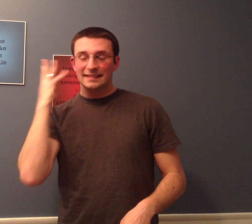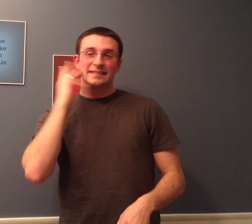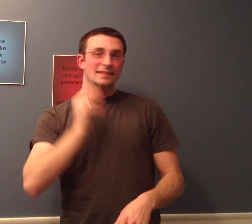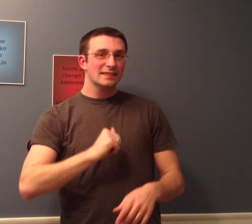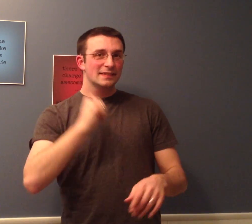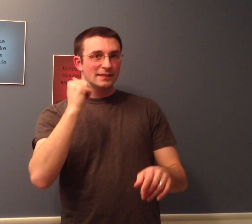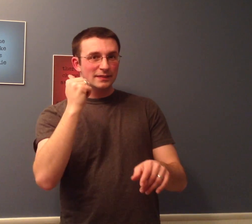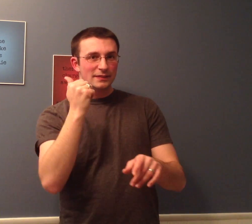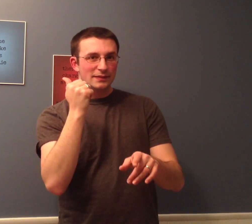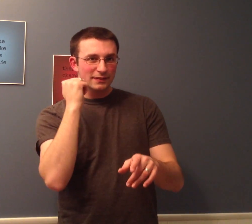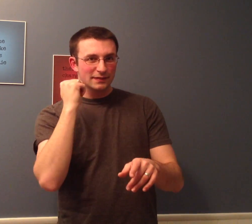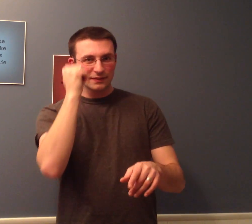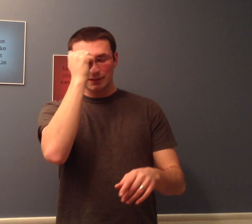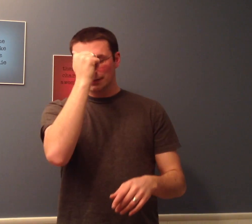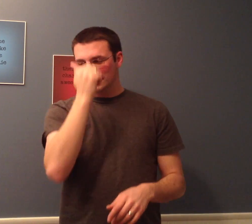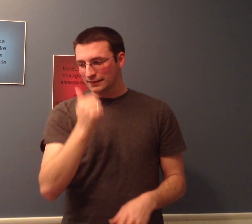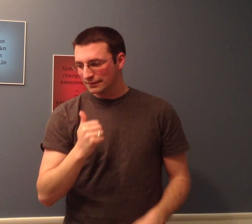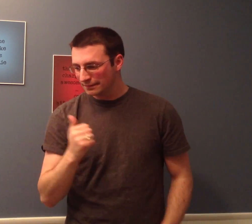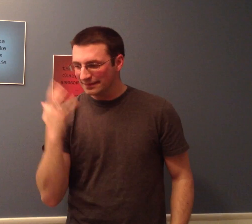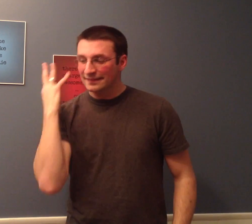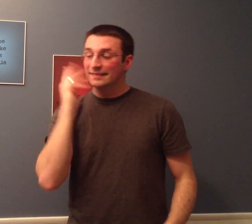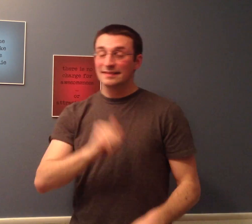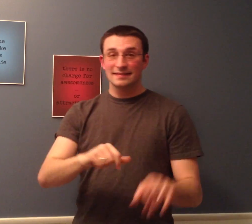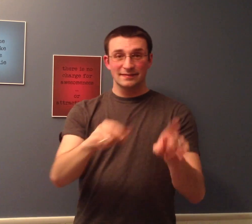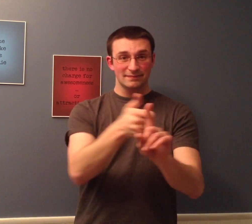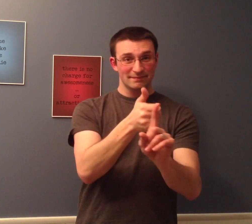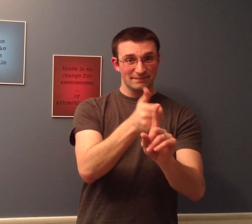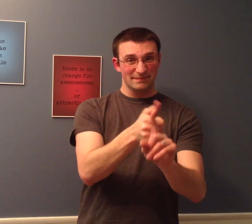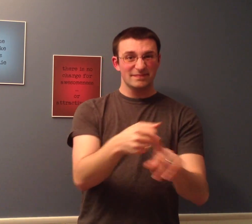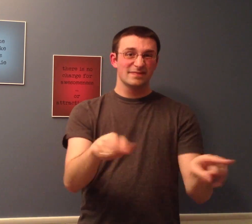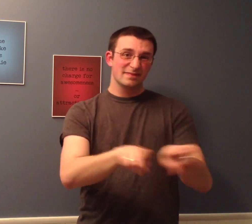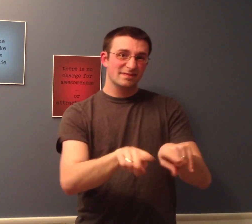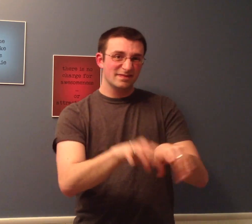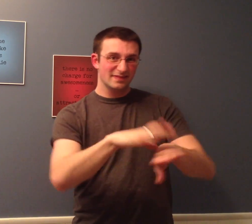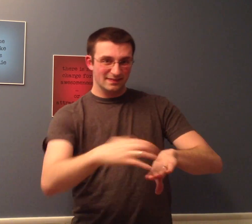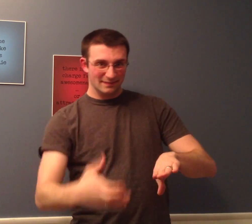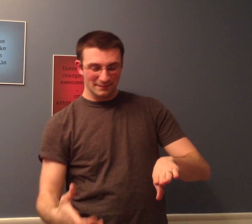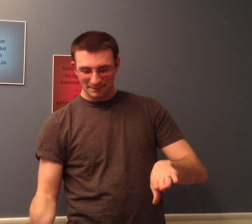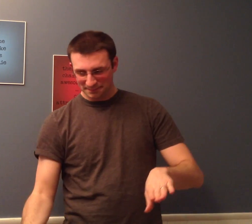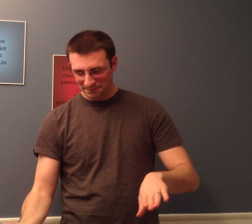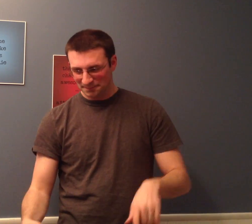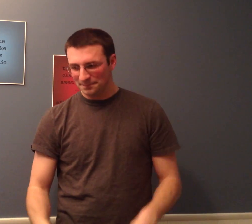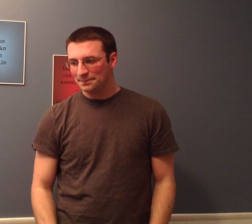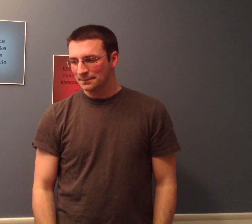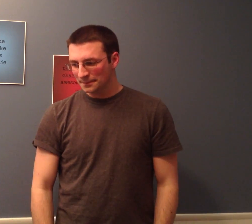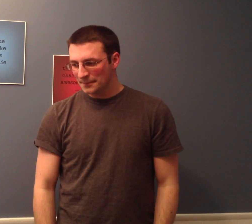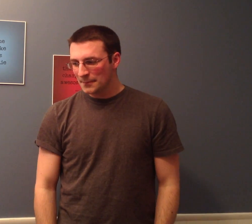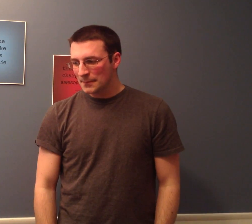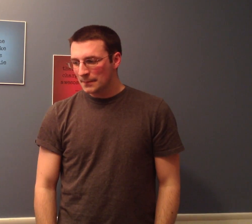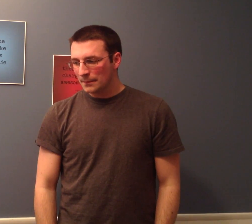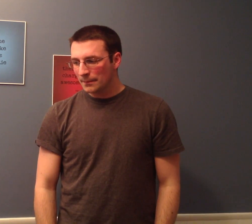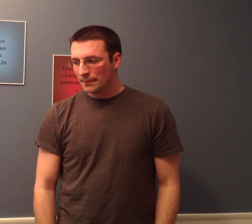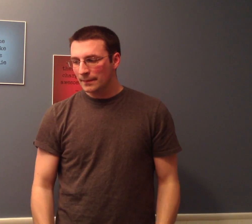for the geautiful birl who had slopped her dripper. Finally he came to Rindercella's